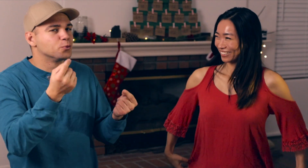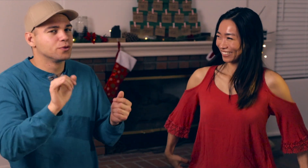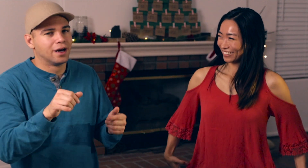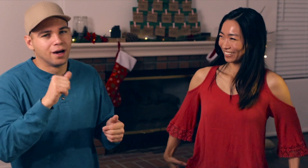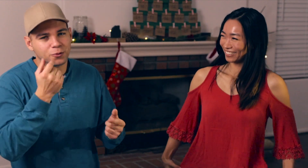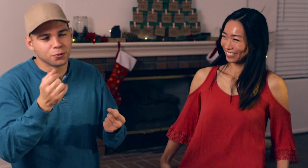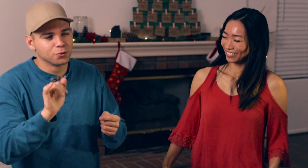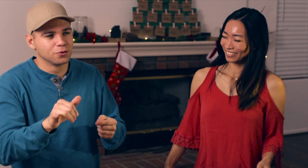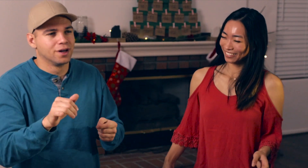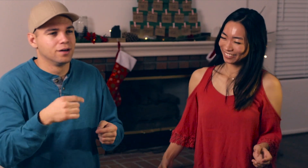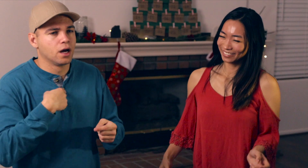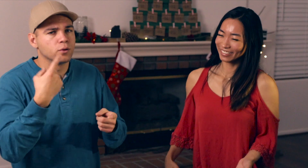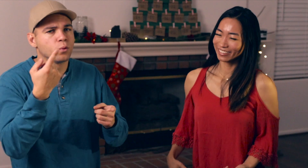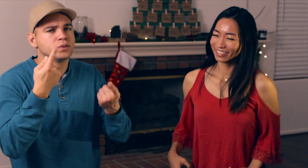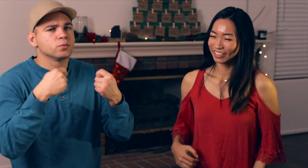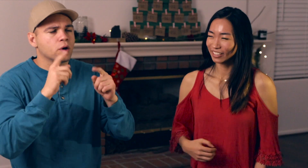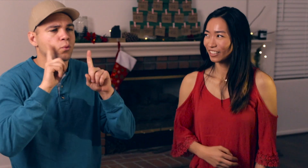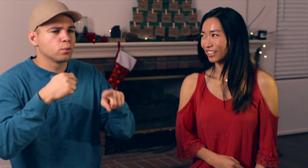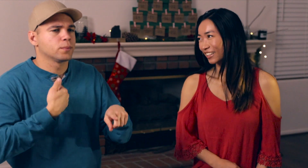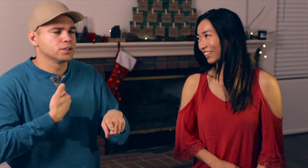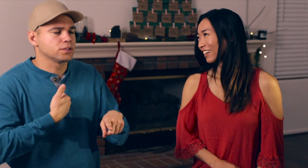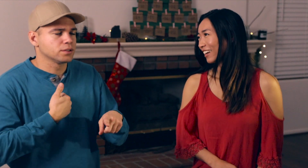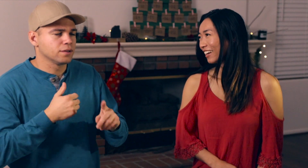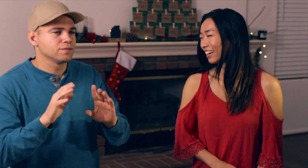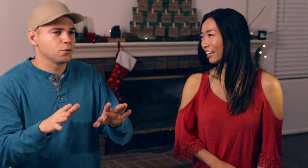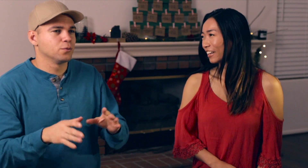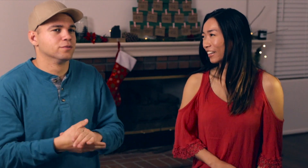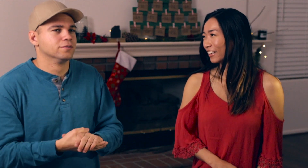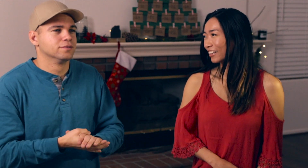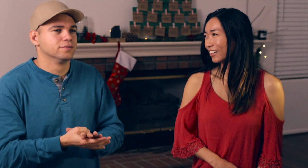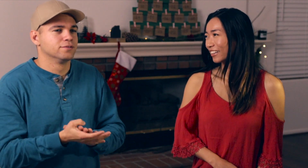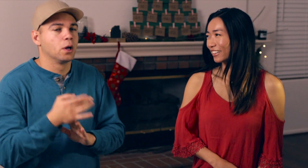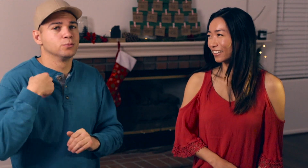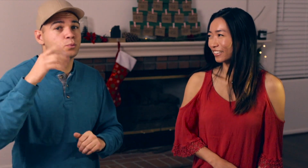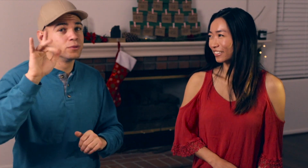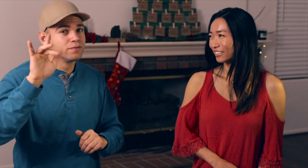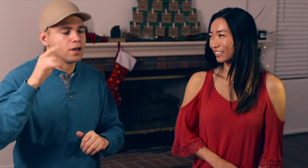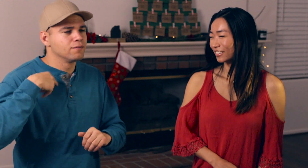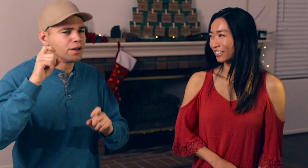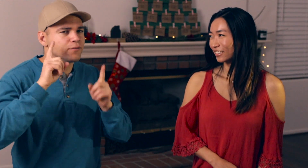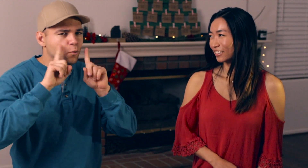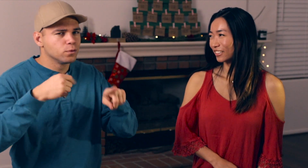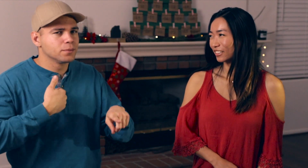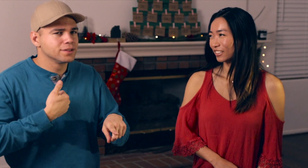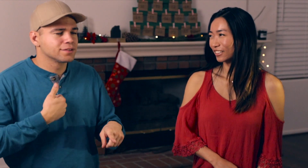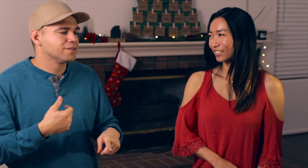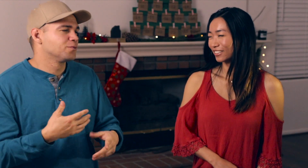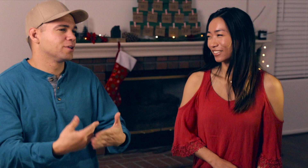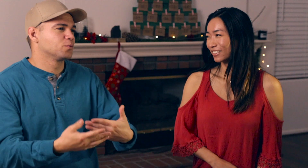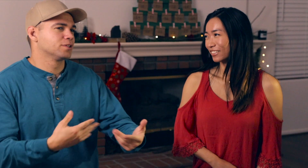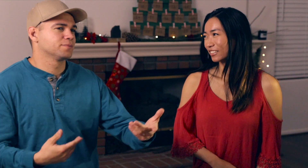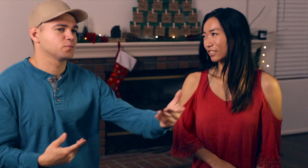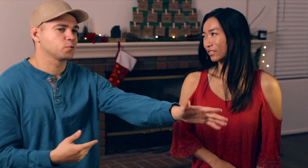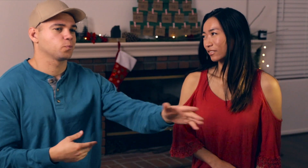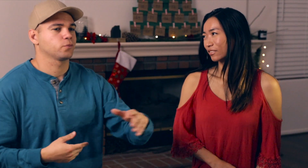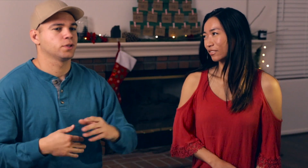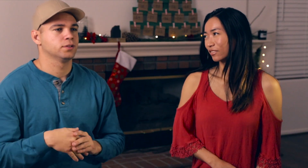I wouldn't do that! I always try to order myself. I'm 25. I have to order myself Anyways